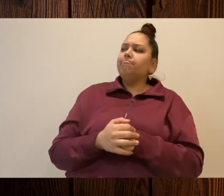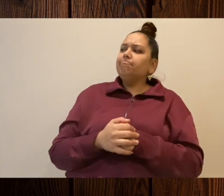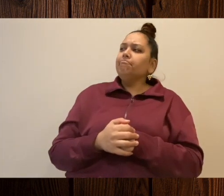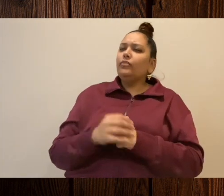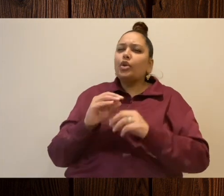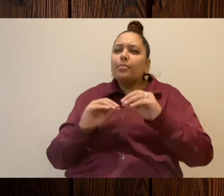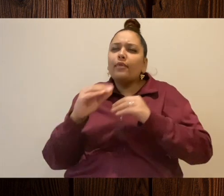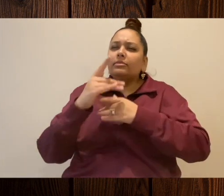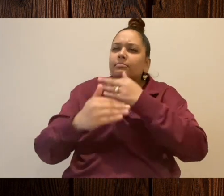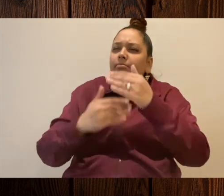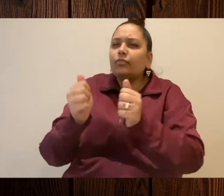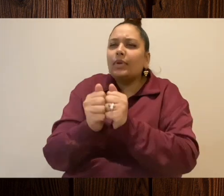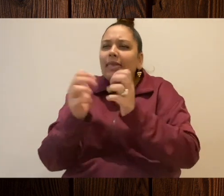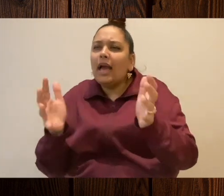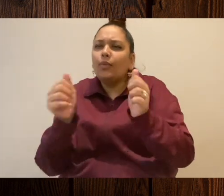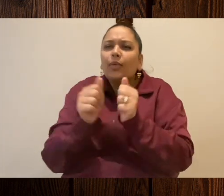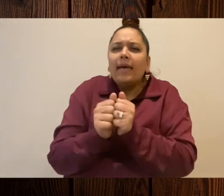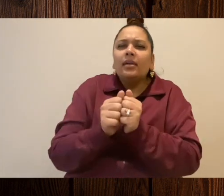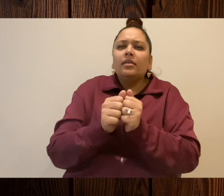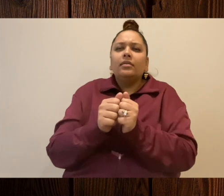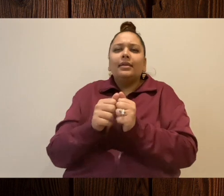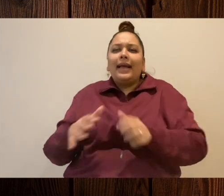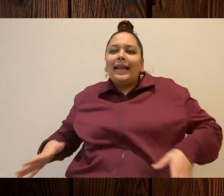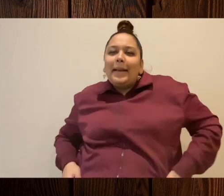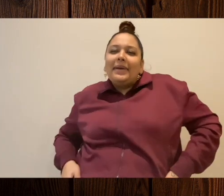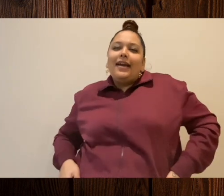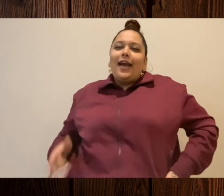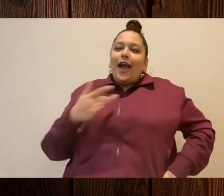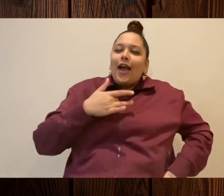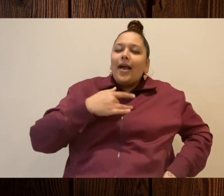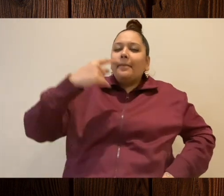So yeah, I see, for me anyway, Folk Recovery is definitely, like,